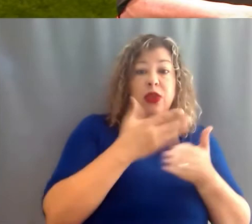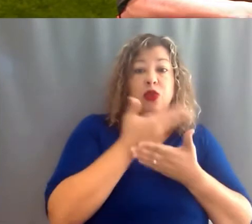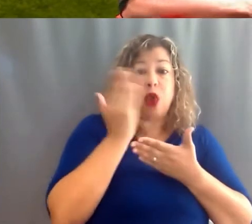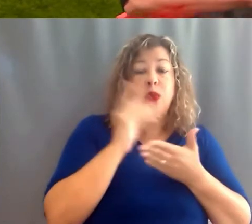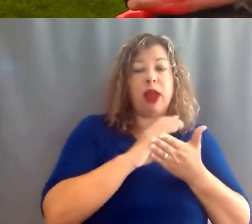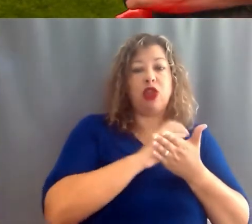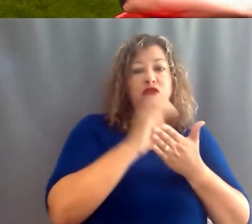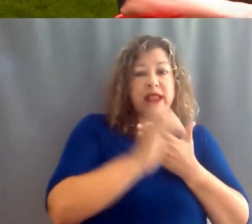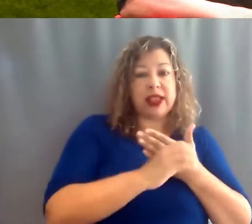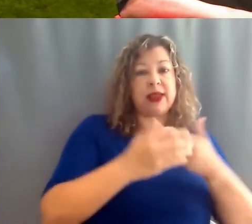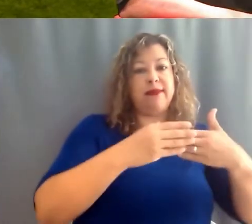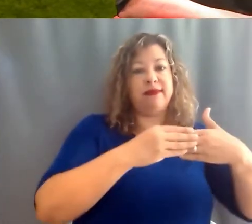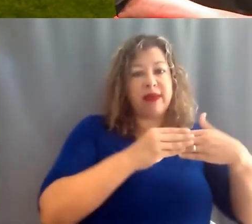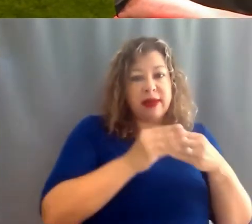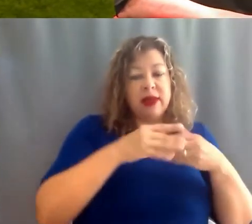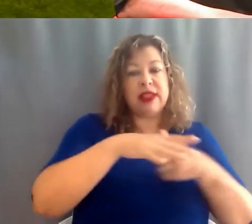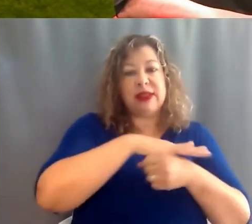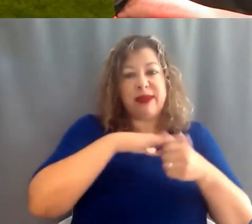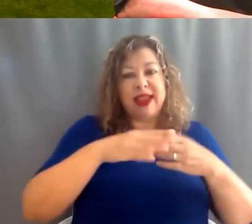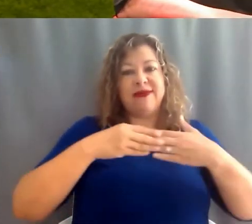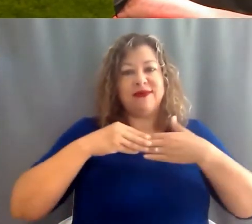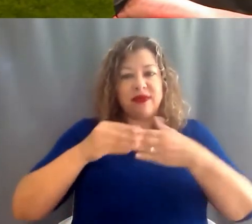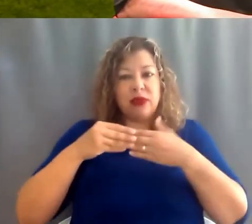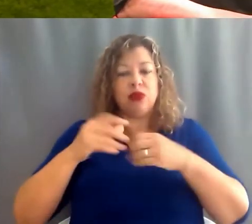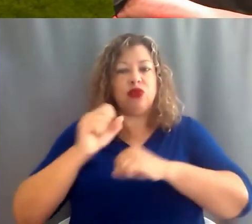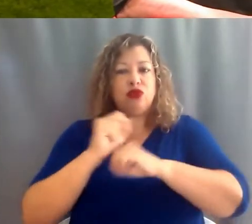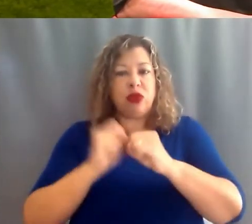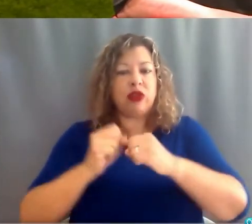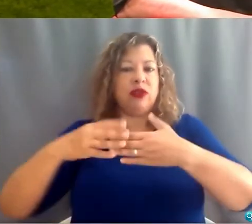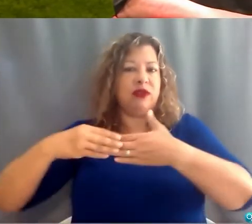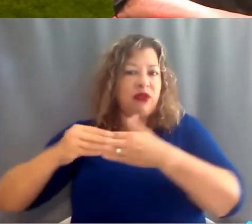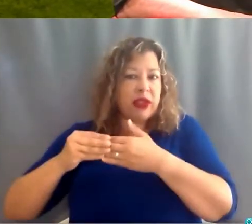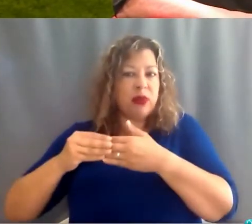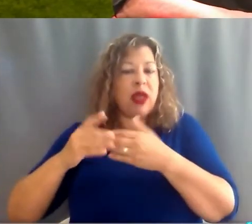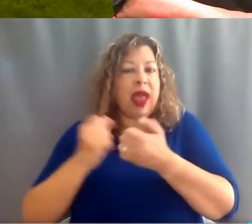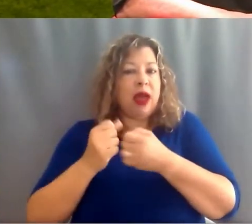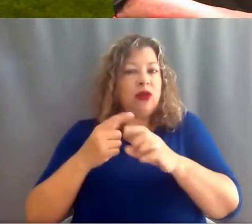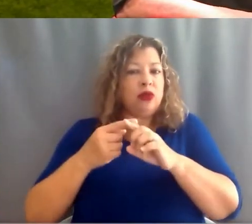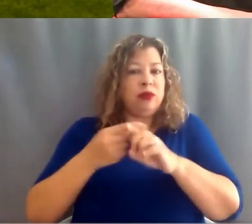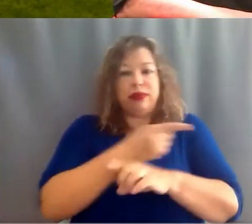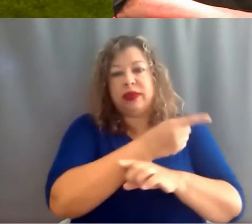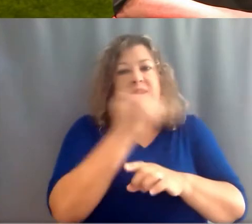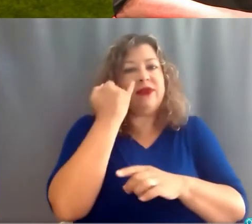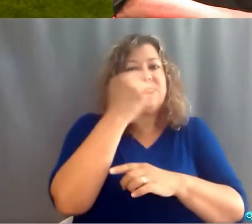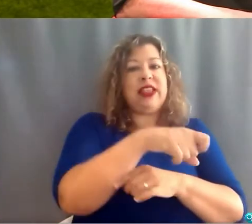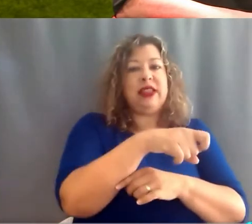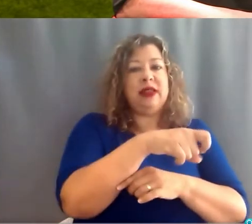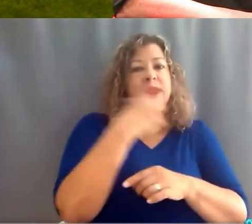How do we create structure that enables us to deviate when we need to, because students need to go another